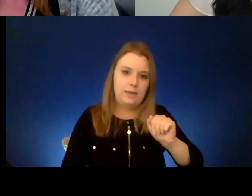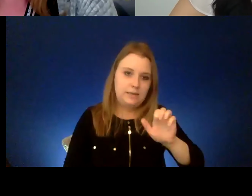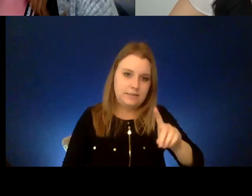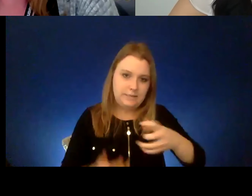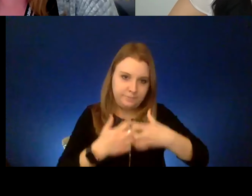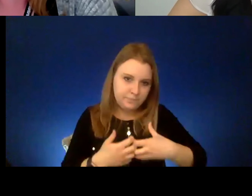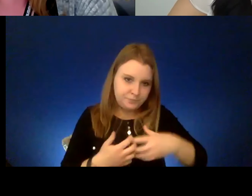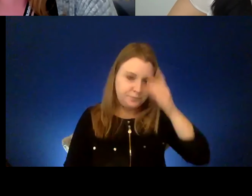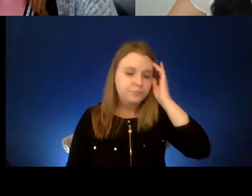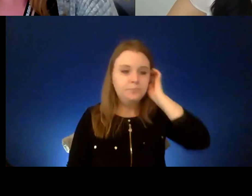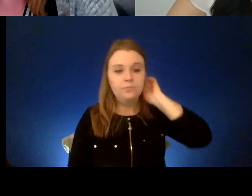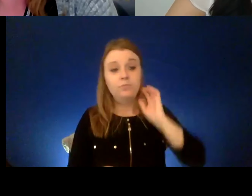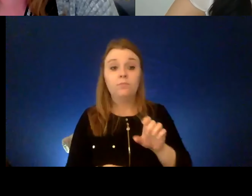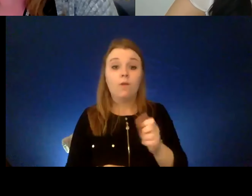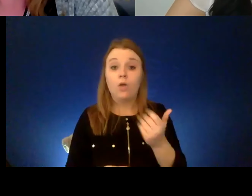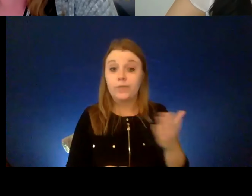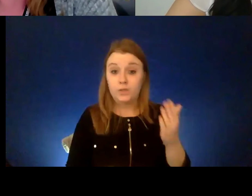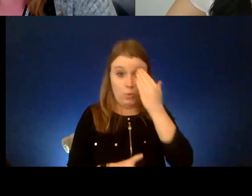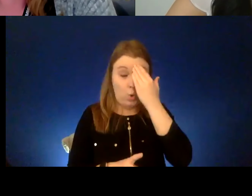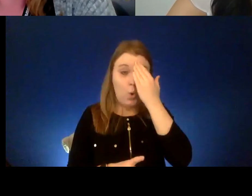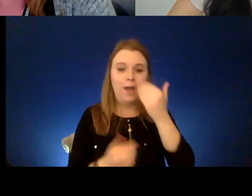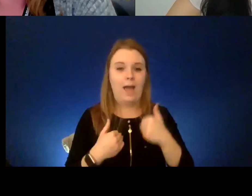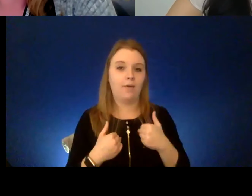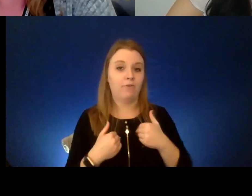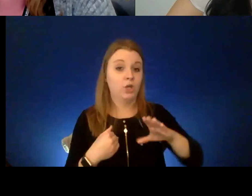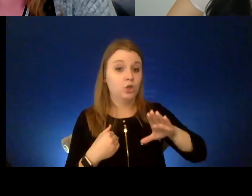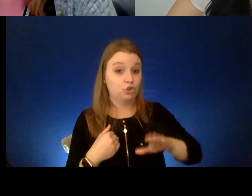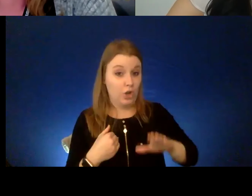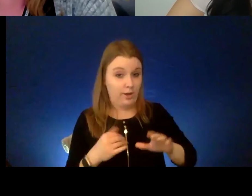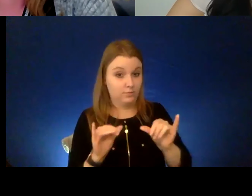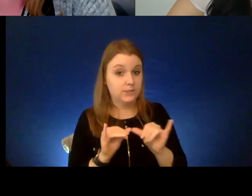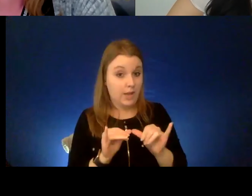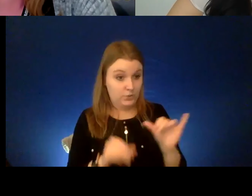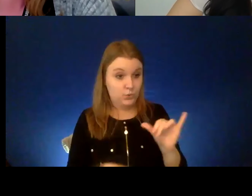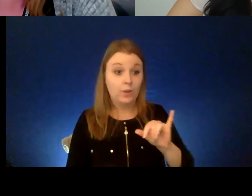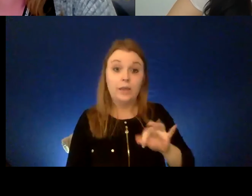And another thing to know is that they come in child size. If you're a children's museum or you're a zoo